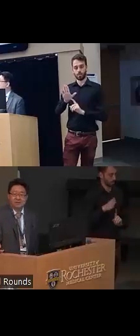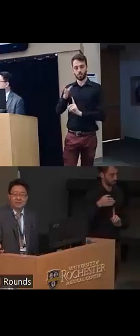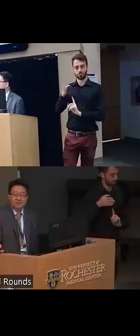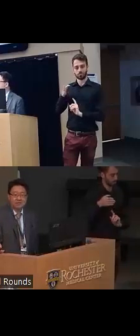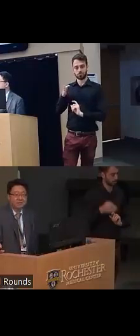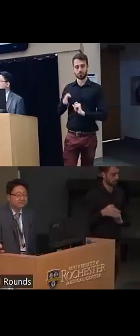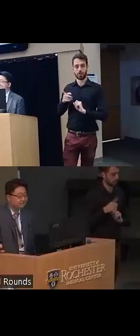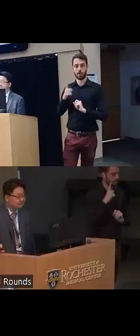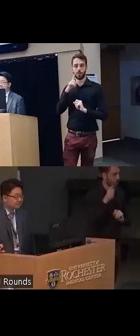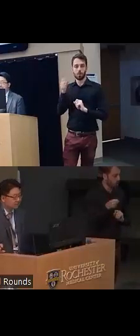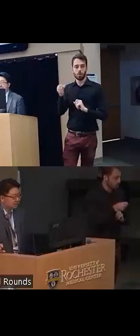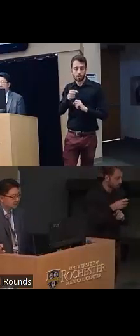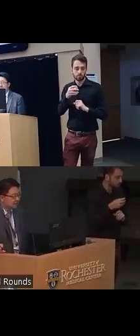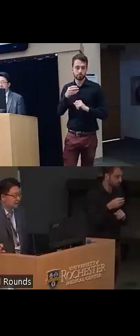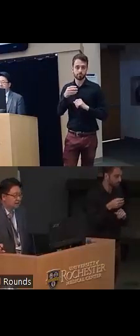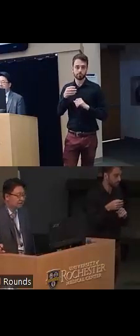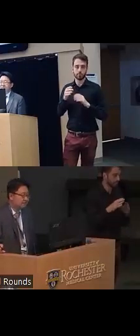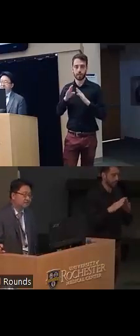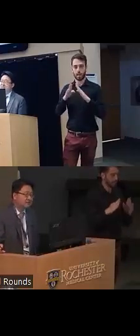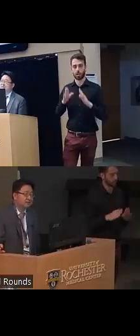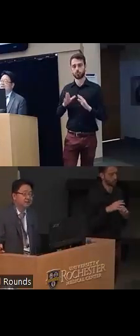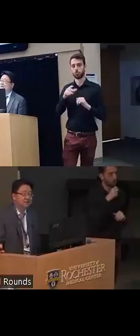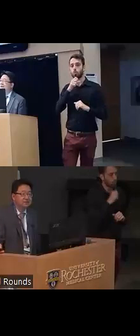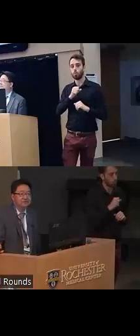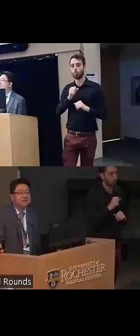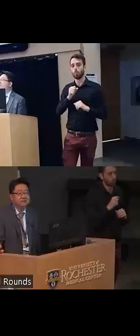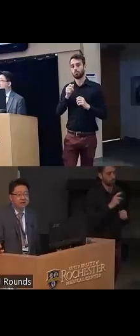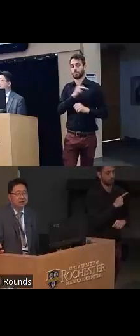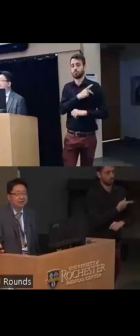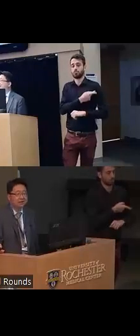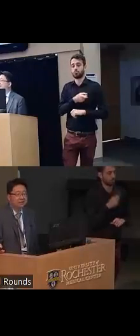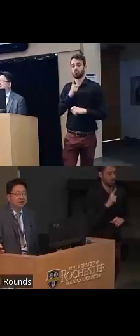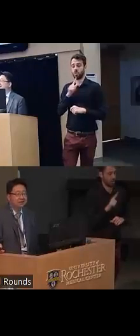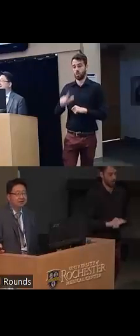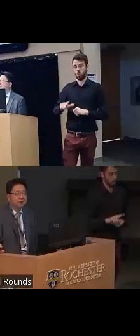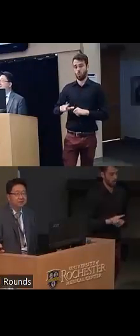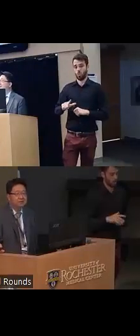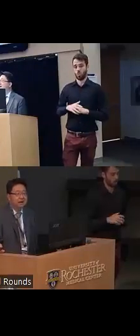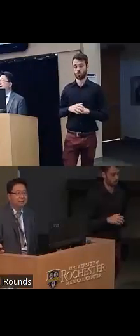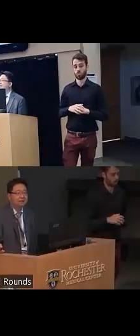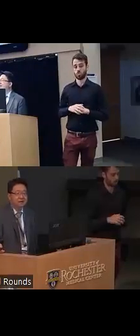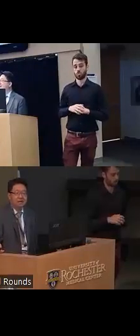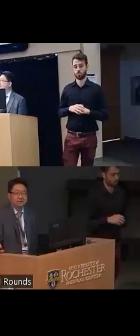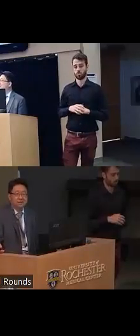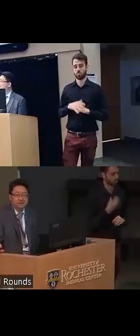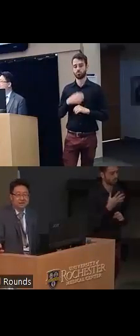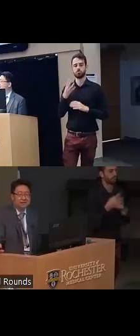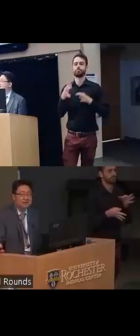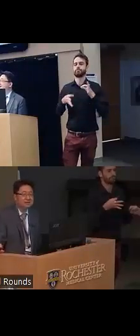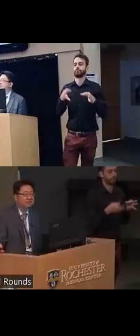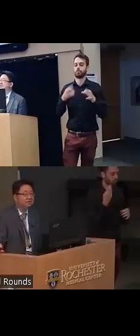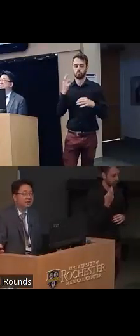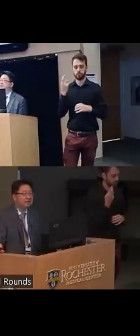patients into it uh there's a reason behind that because our team entire Psychiatry unit